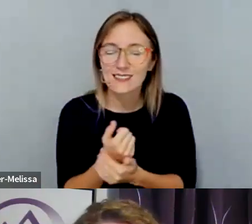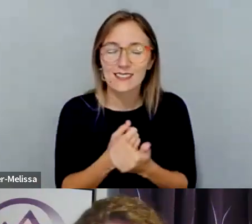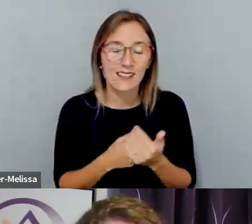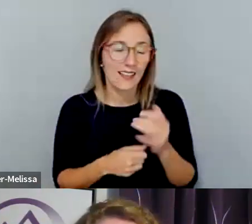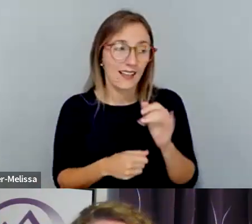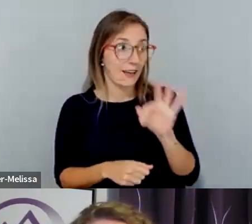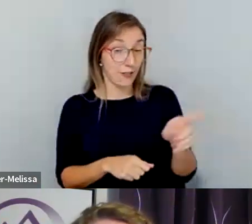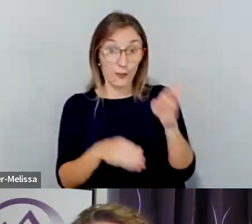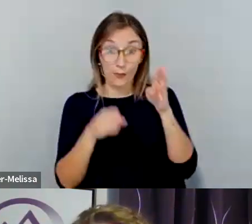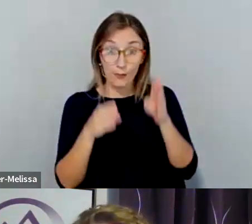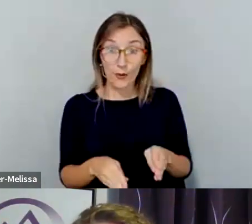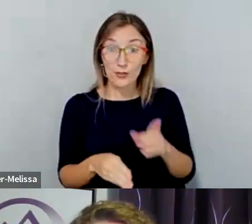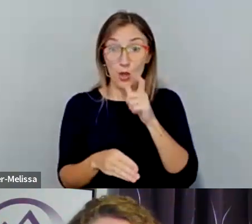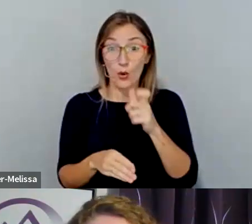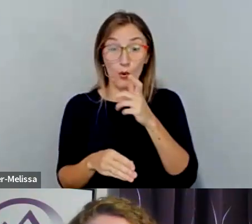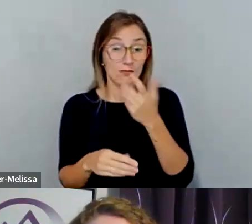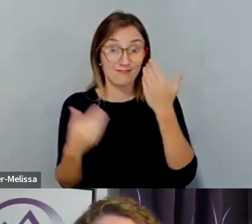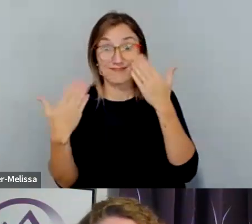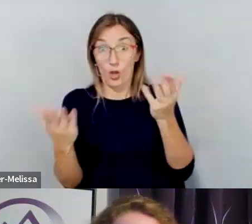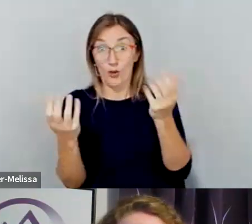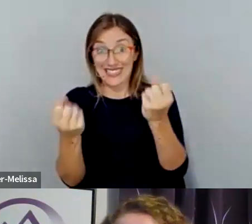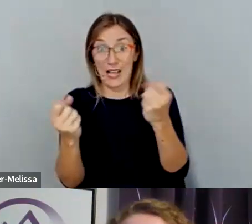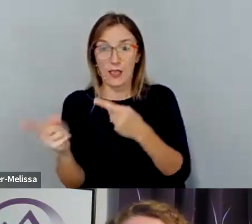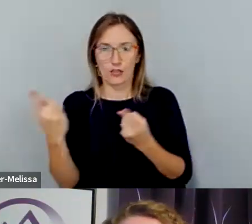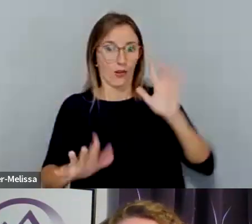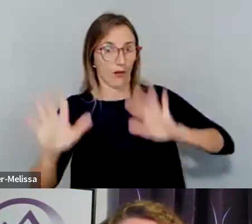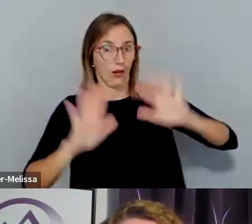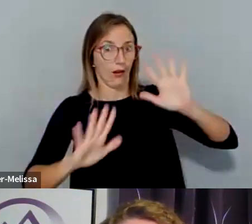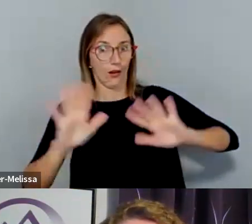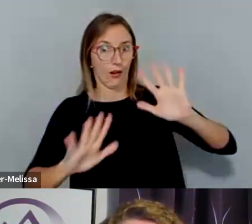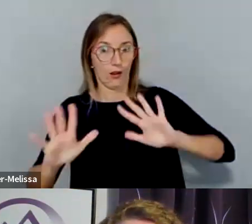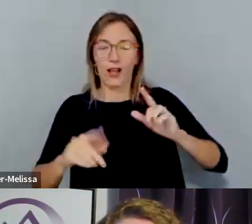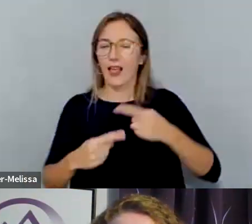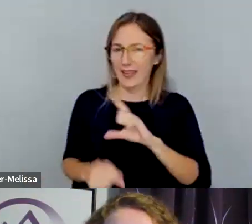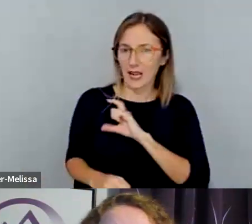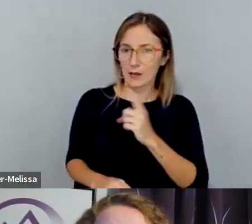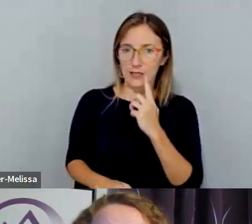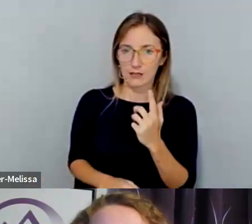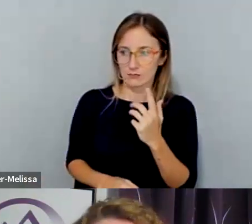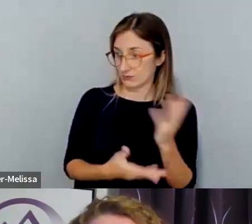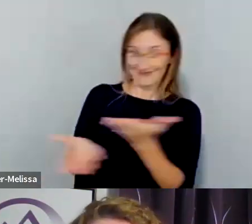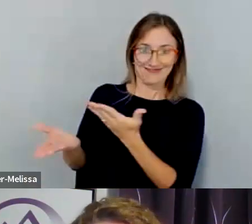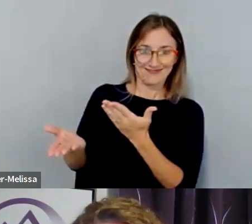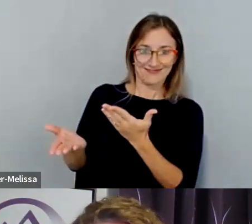interpreter. They don't no sign language.